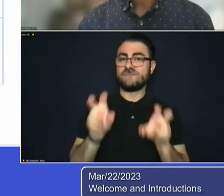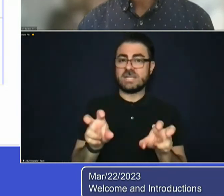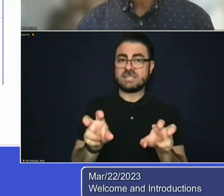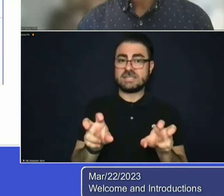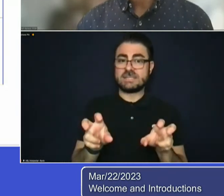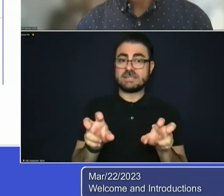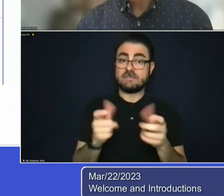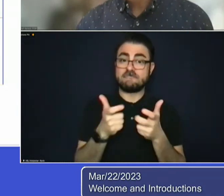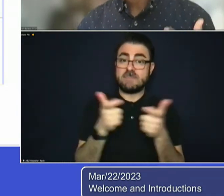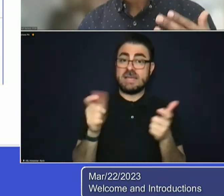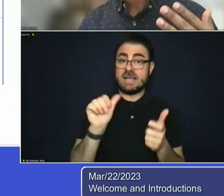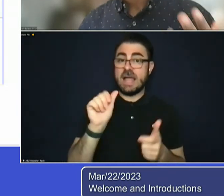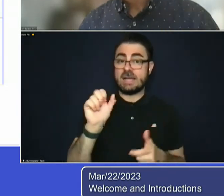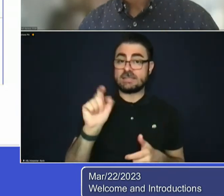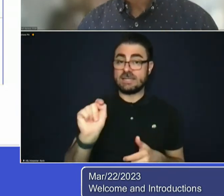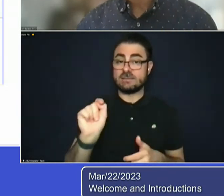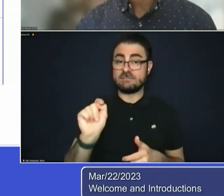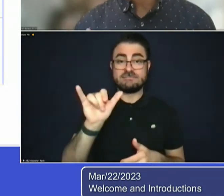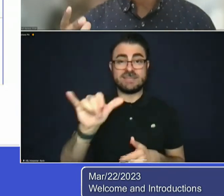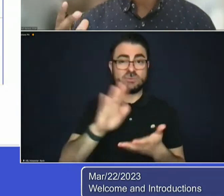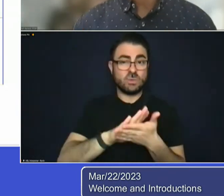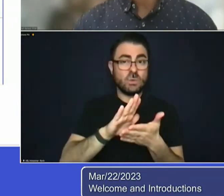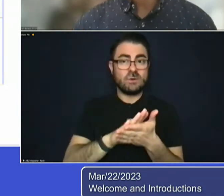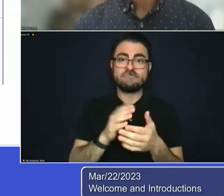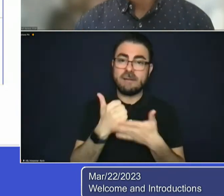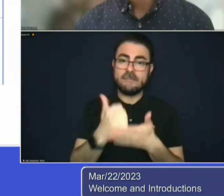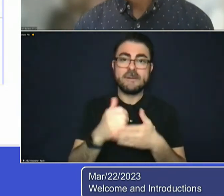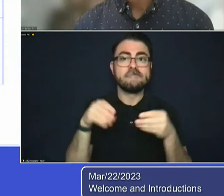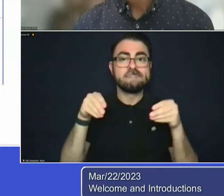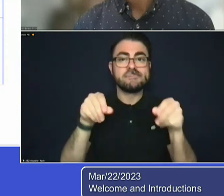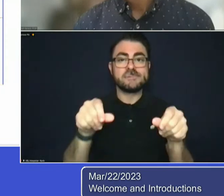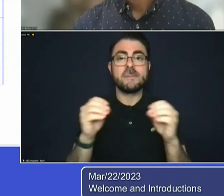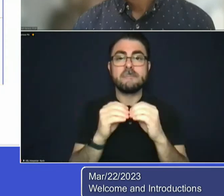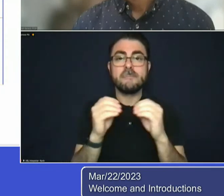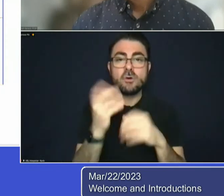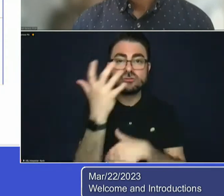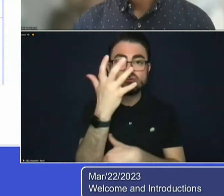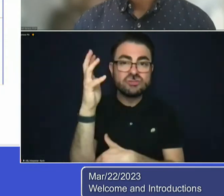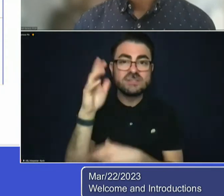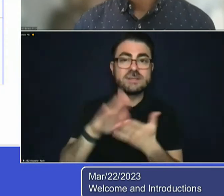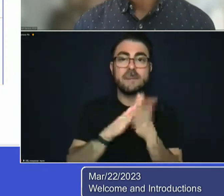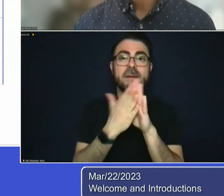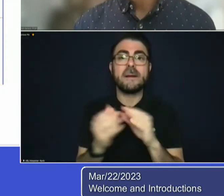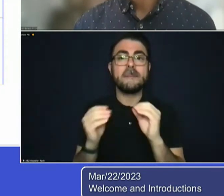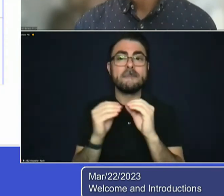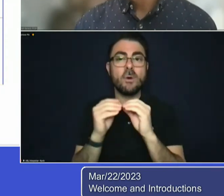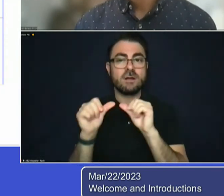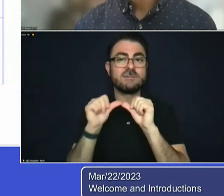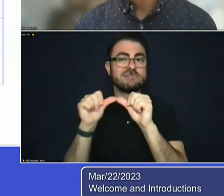WE WANT TO MAKE SURE WE'RE ABLE